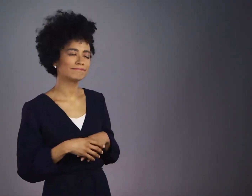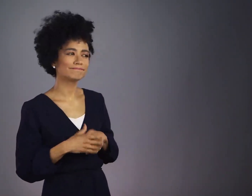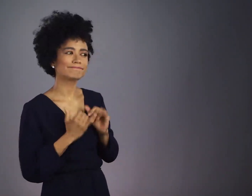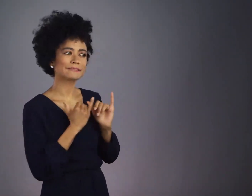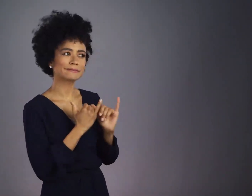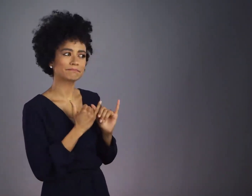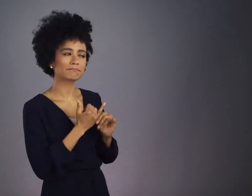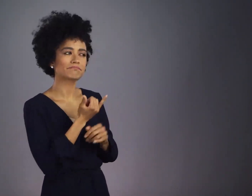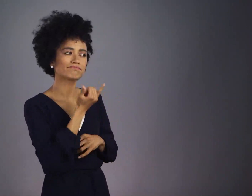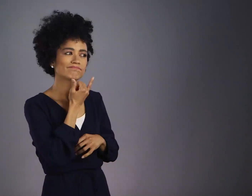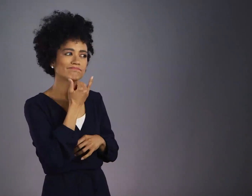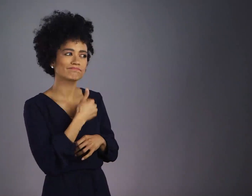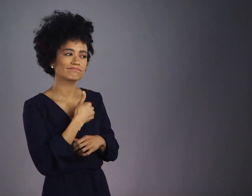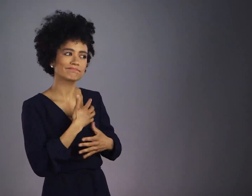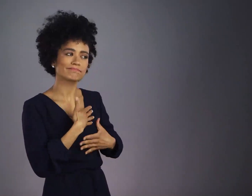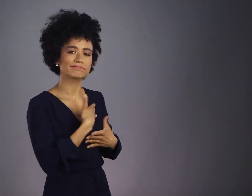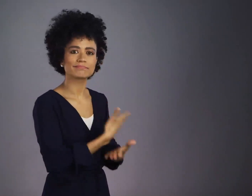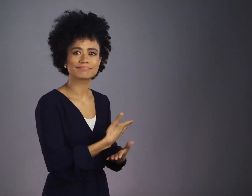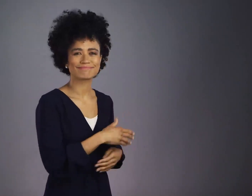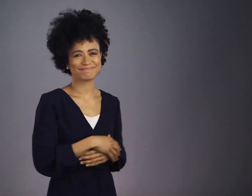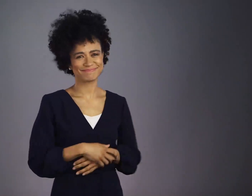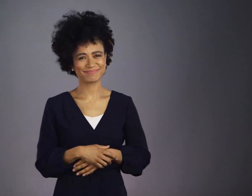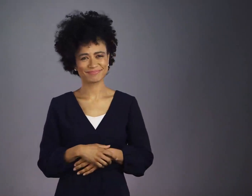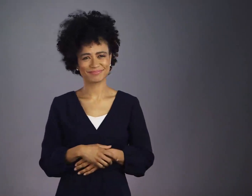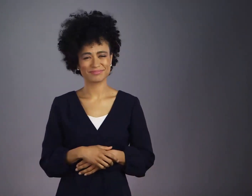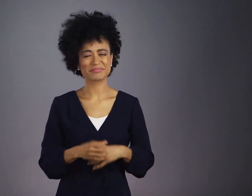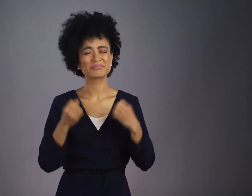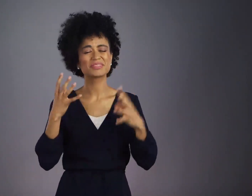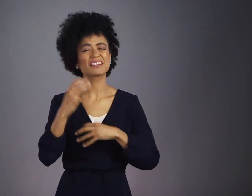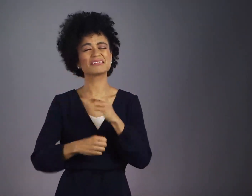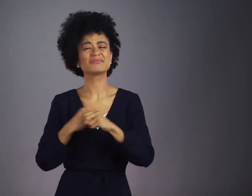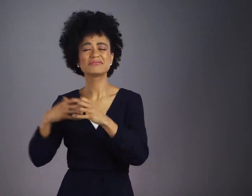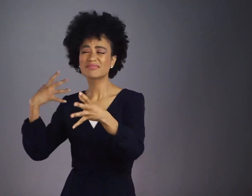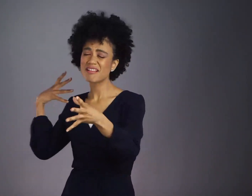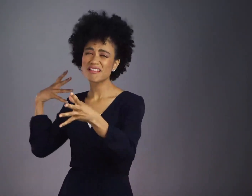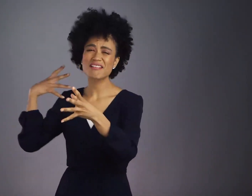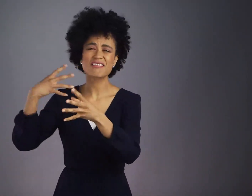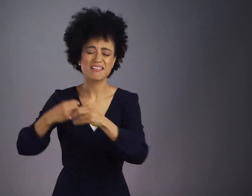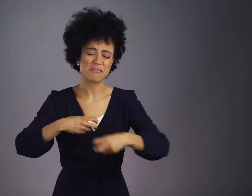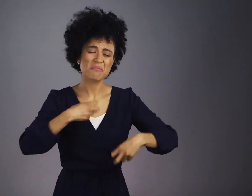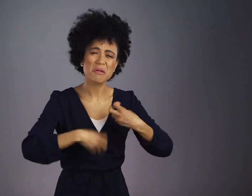so feuds of years' standing melt away in an hour.